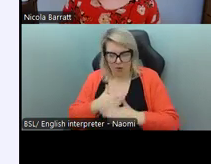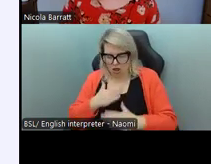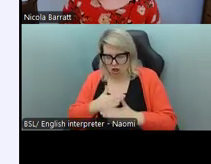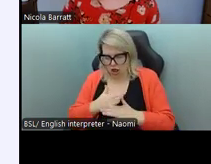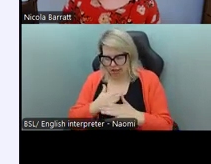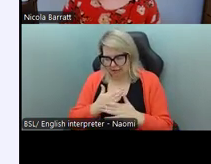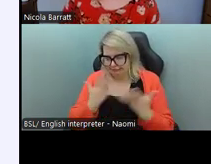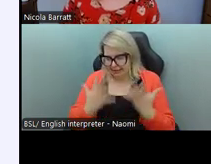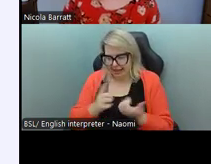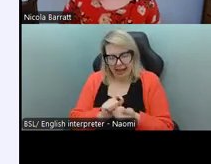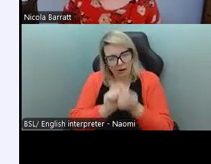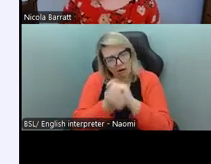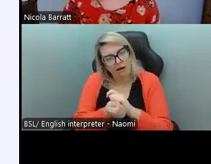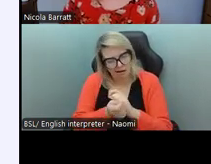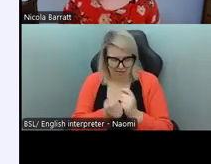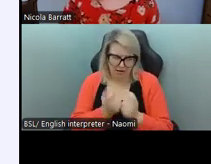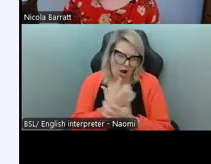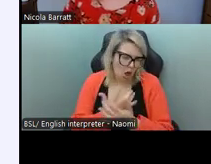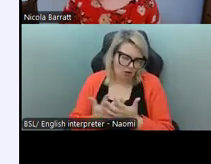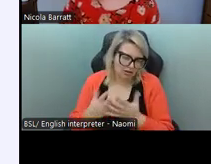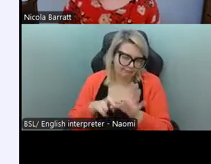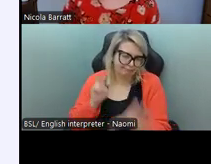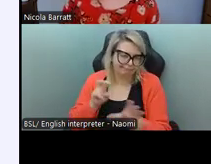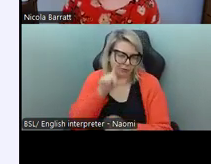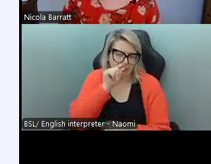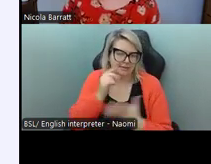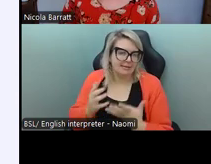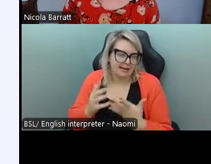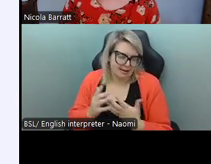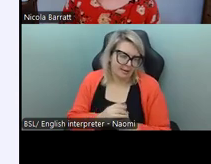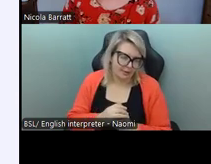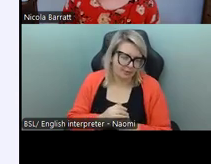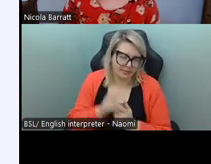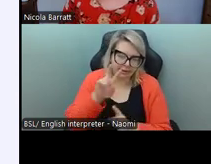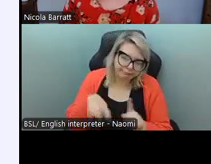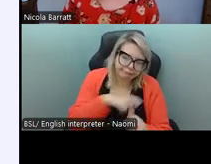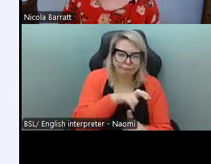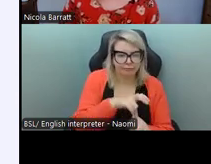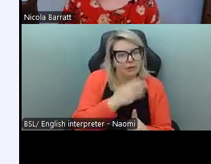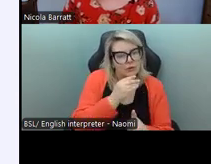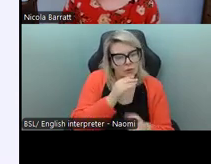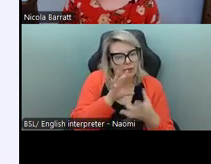Nowadays, most people have stopped using that platform. A lot of them have moved over to using LinkedIn.